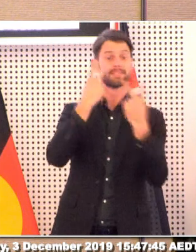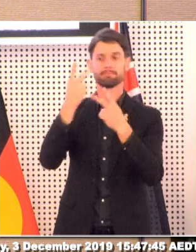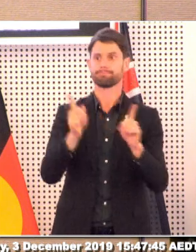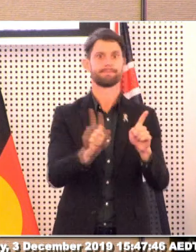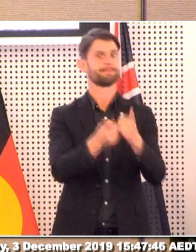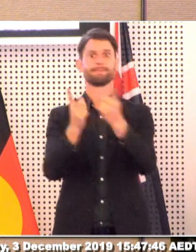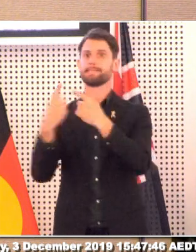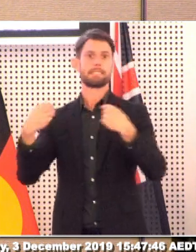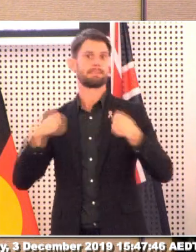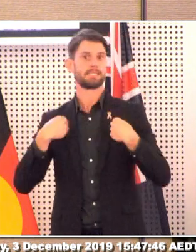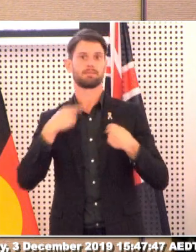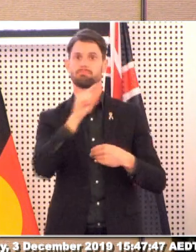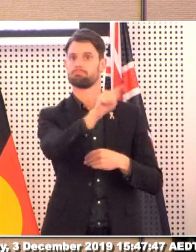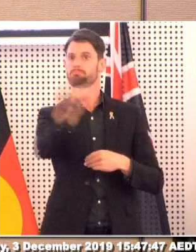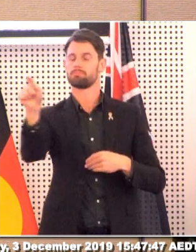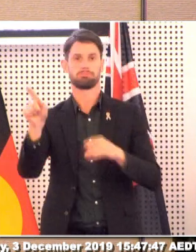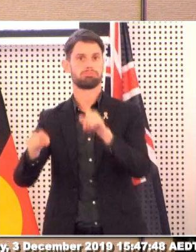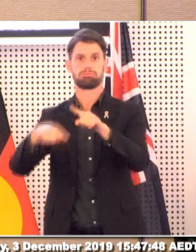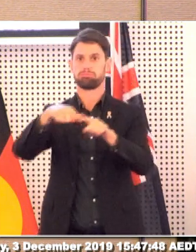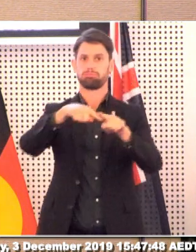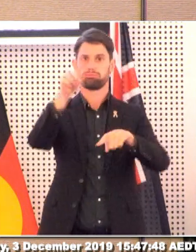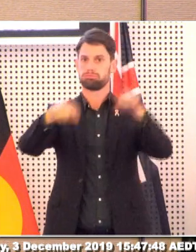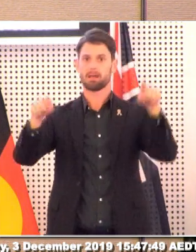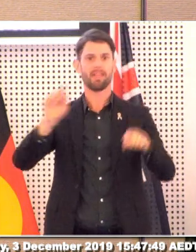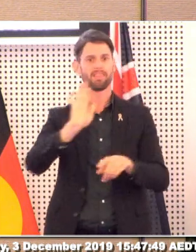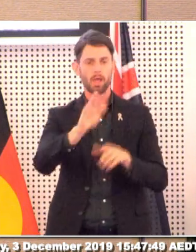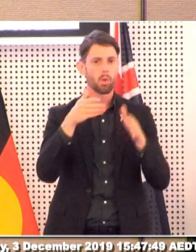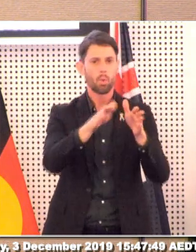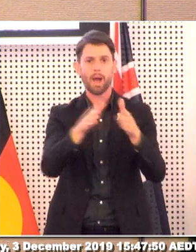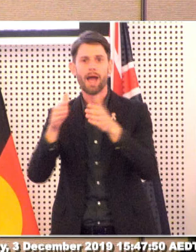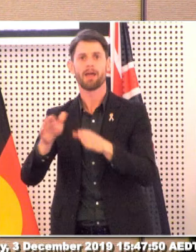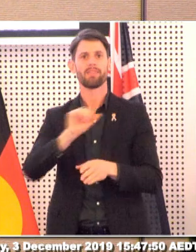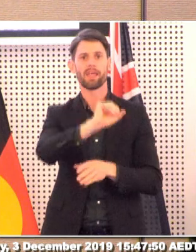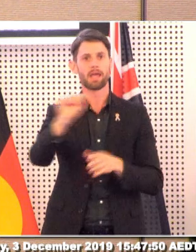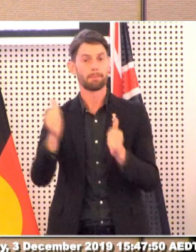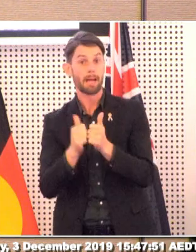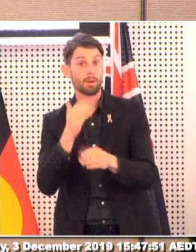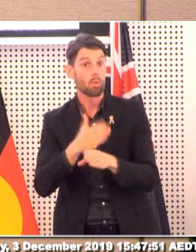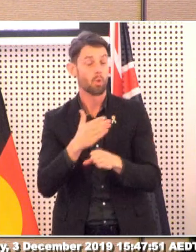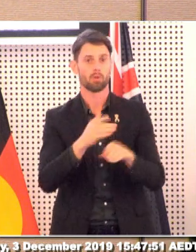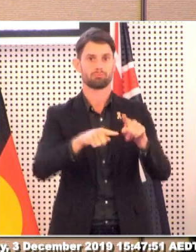they all – a lot of them all operate different systems, incident reporting systems so it’s not a standardised system across the board either.